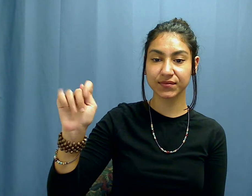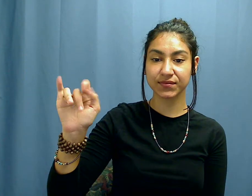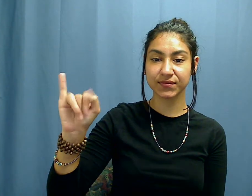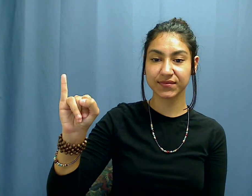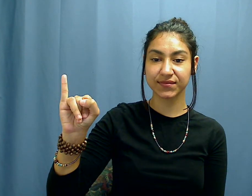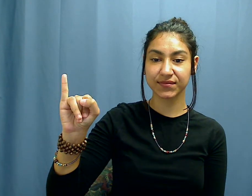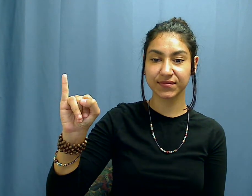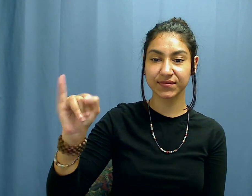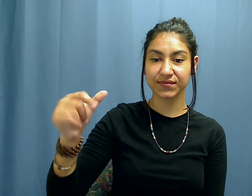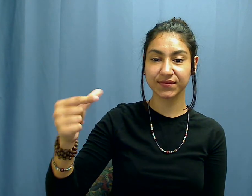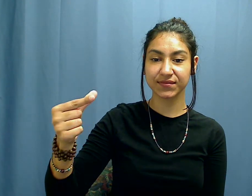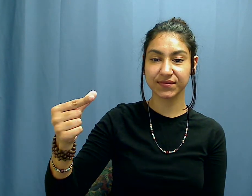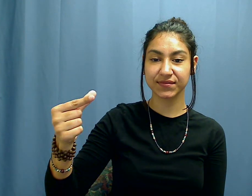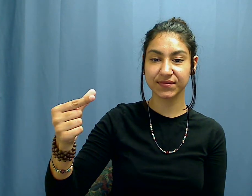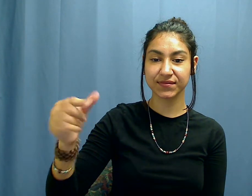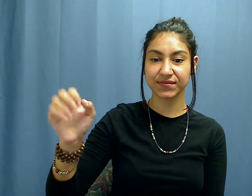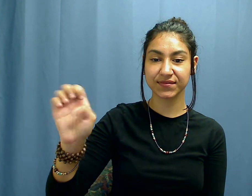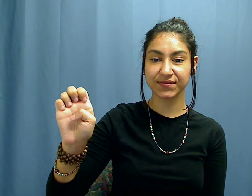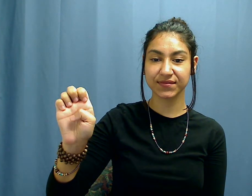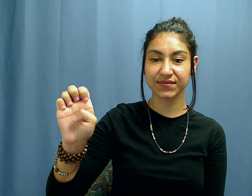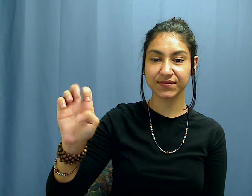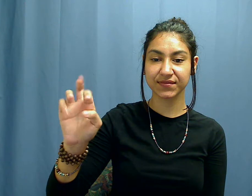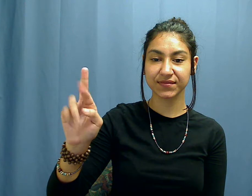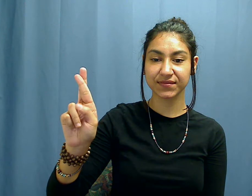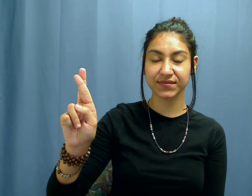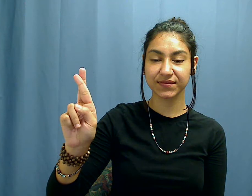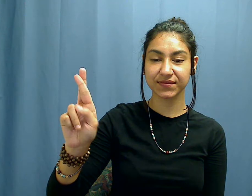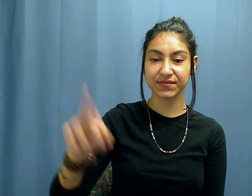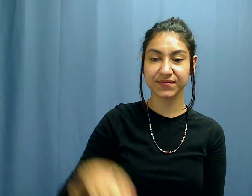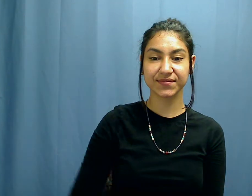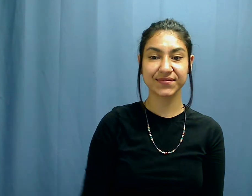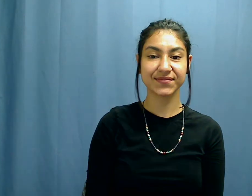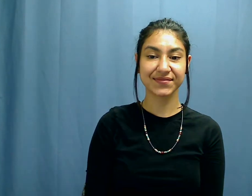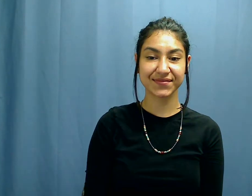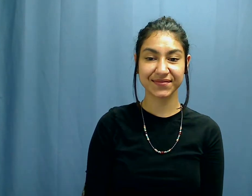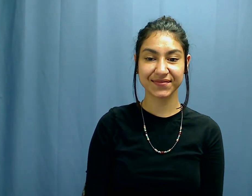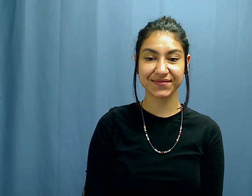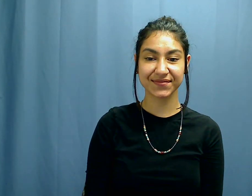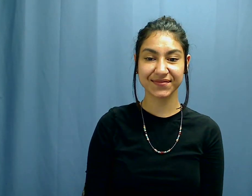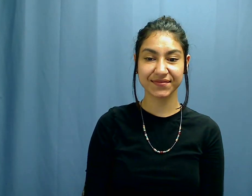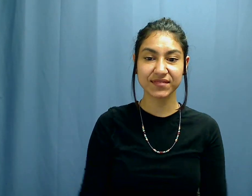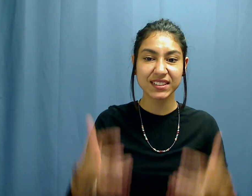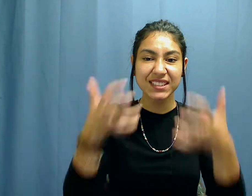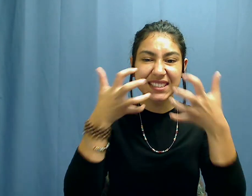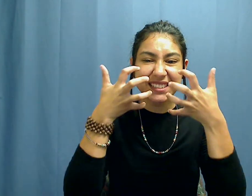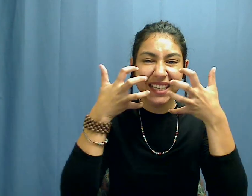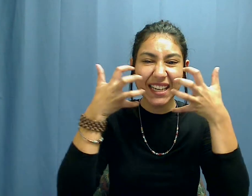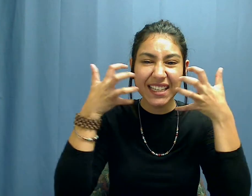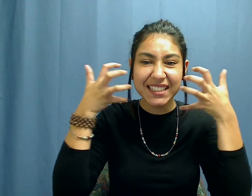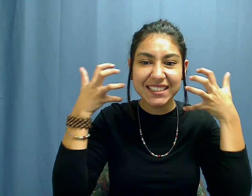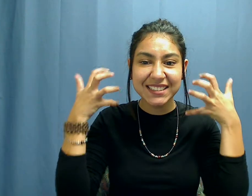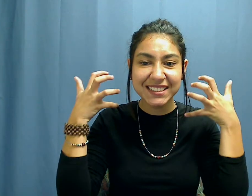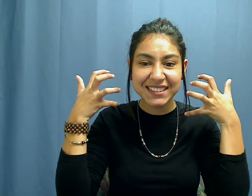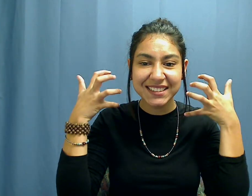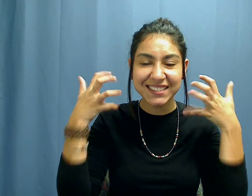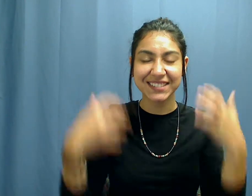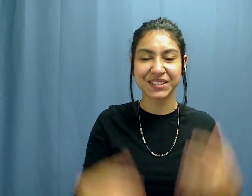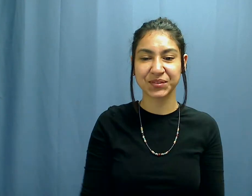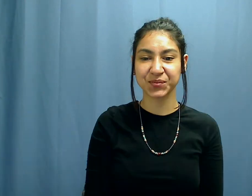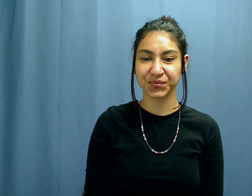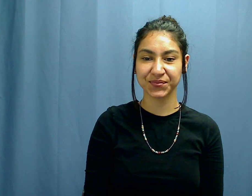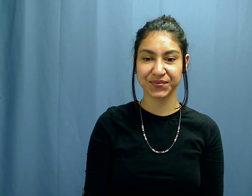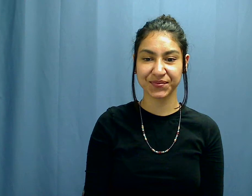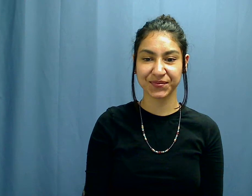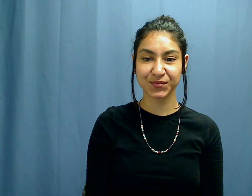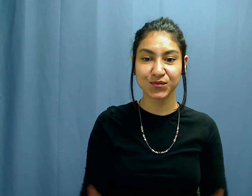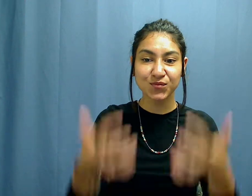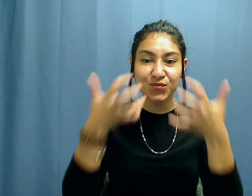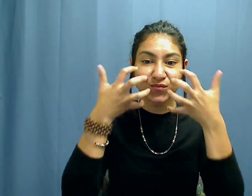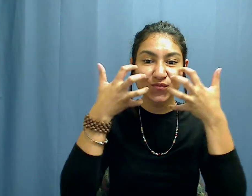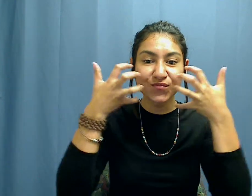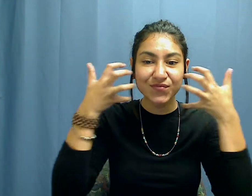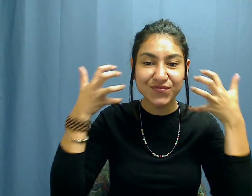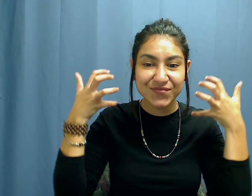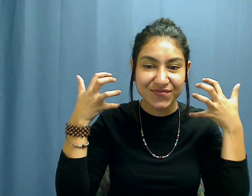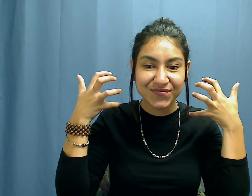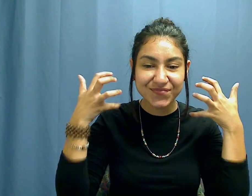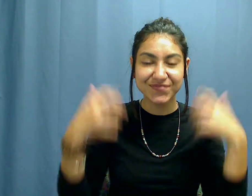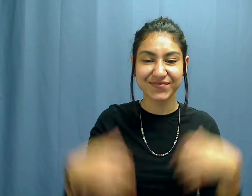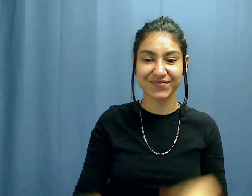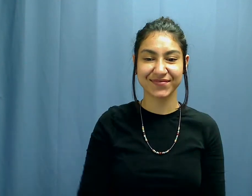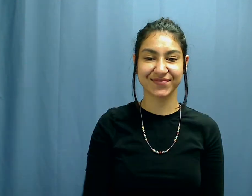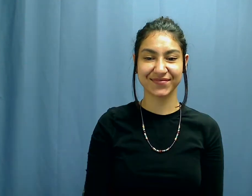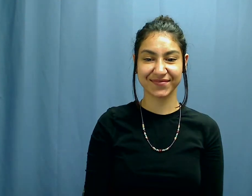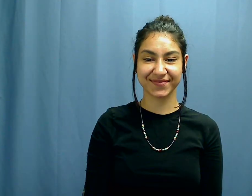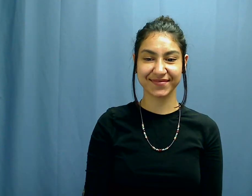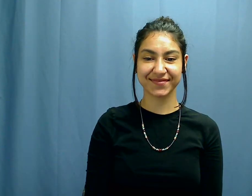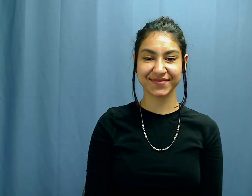Tiger